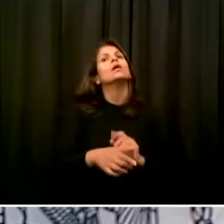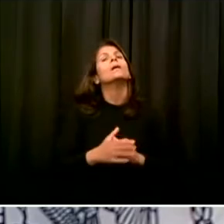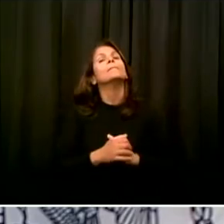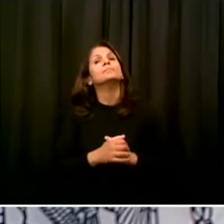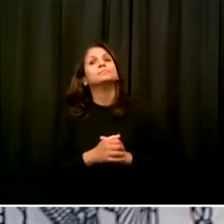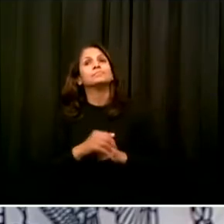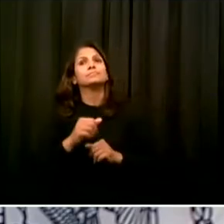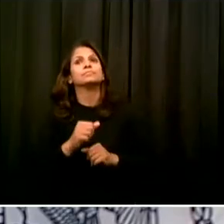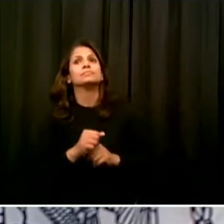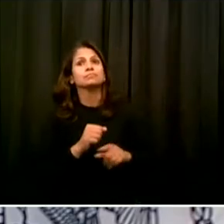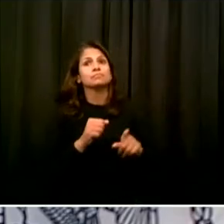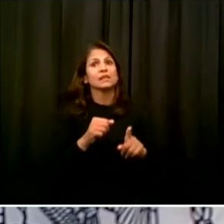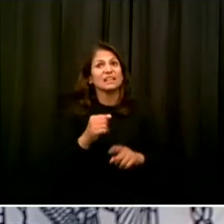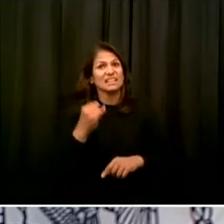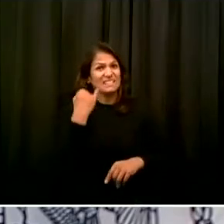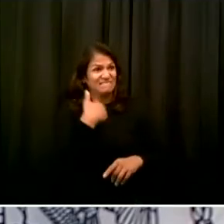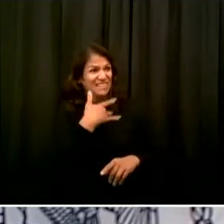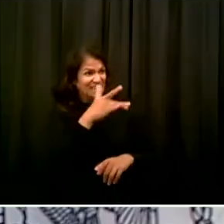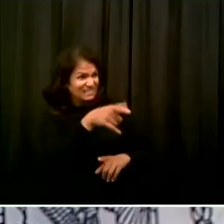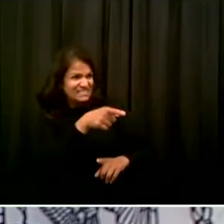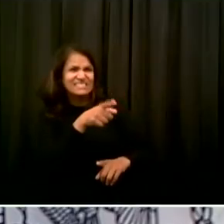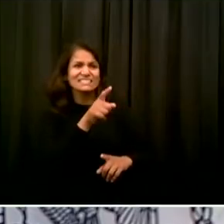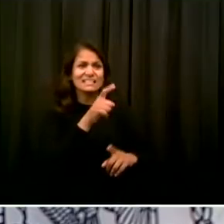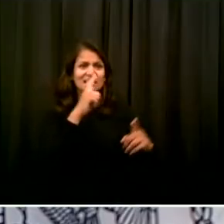THE BUILDING. WE HAVE BEEN WORKING WITH T VOF HFALCIITIES